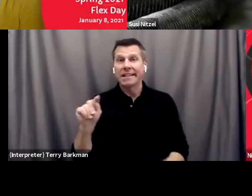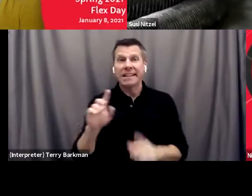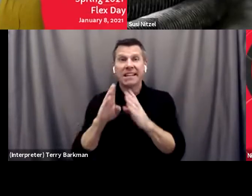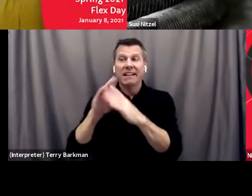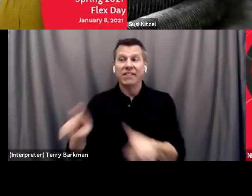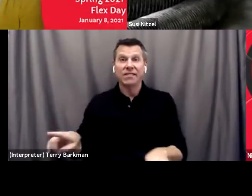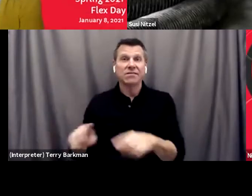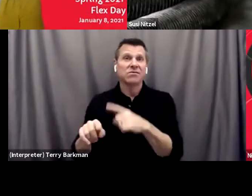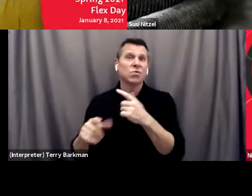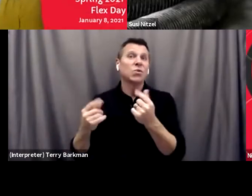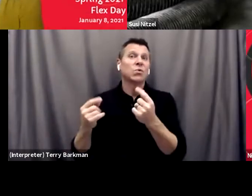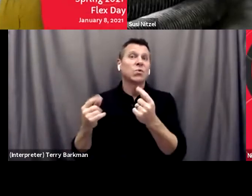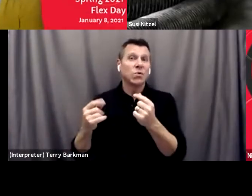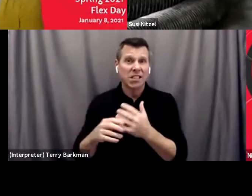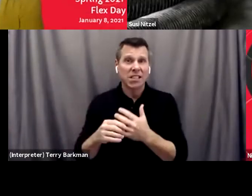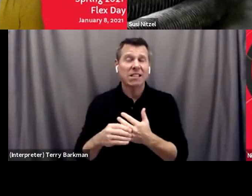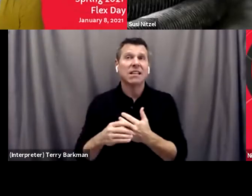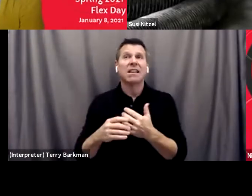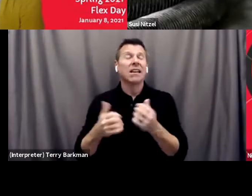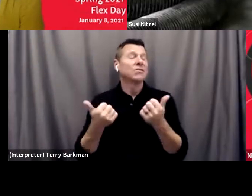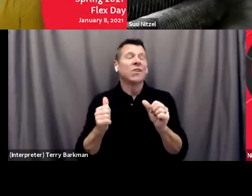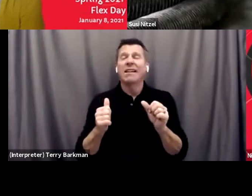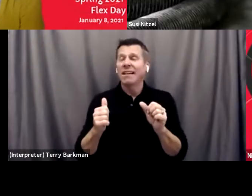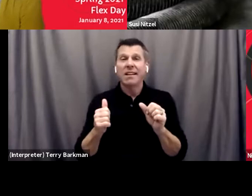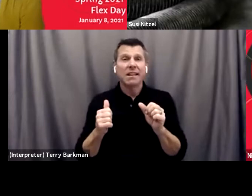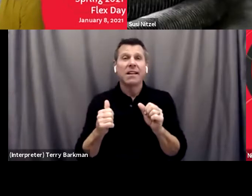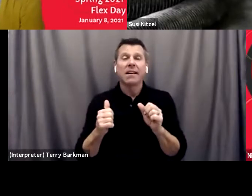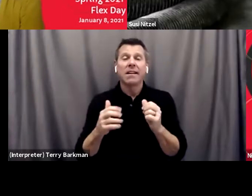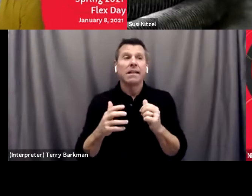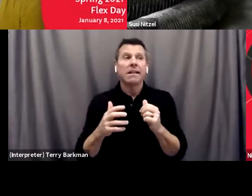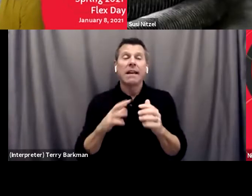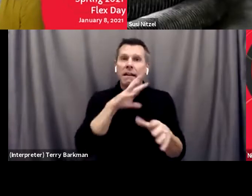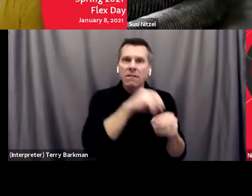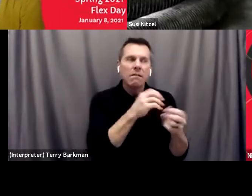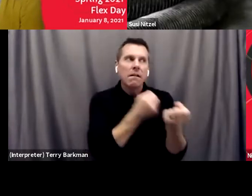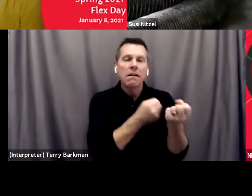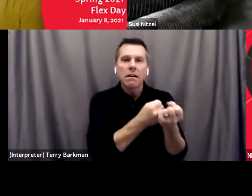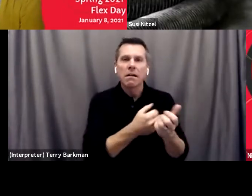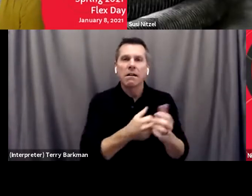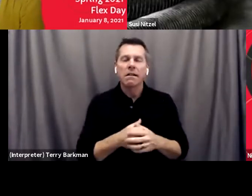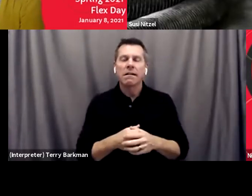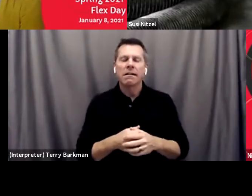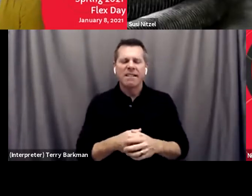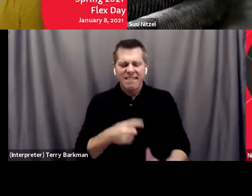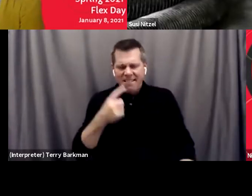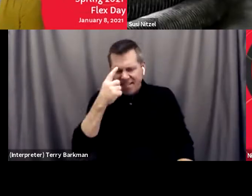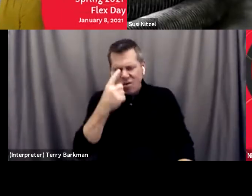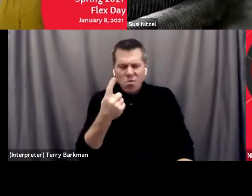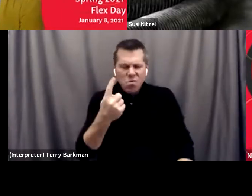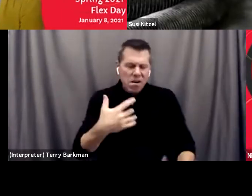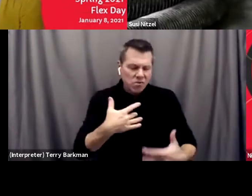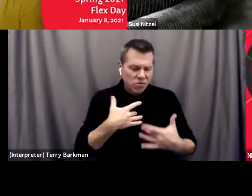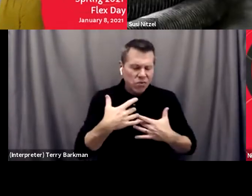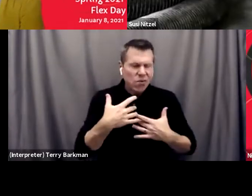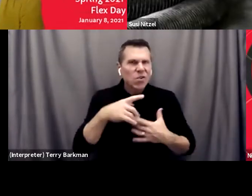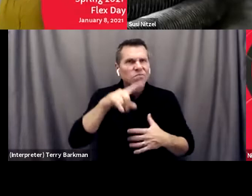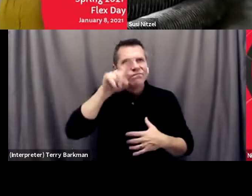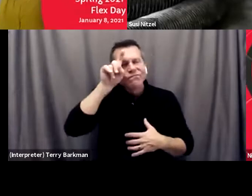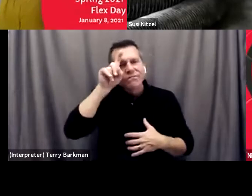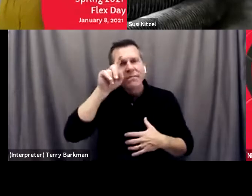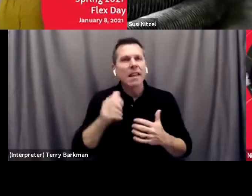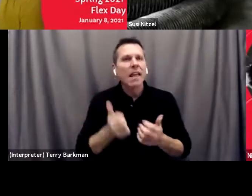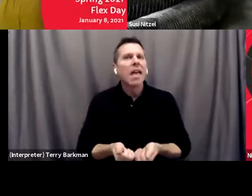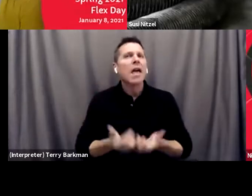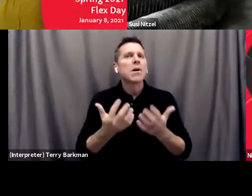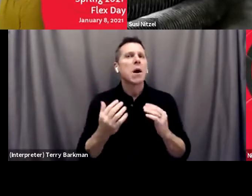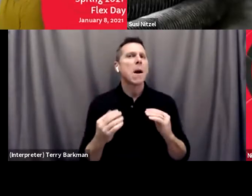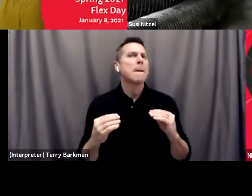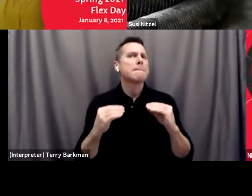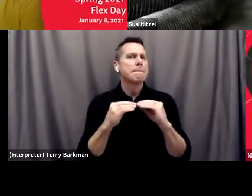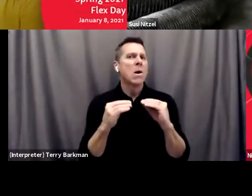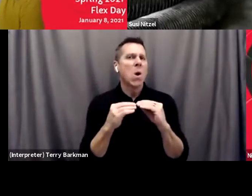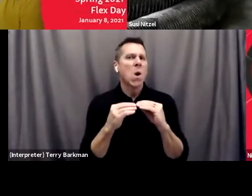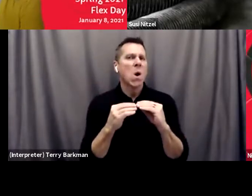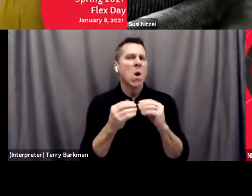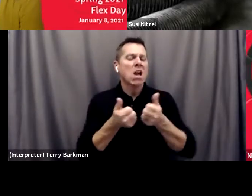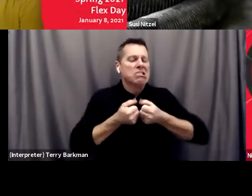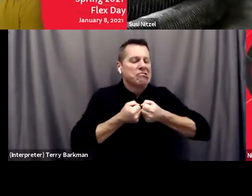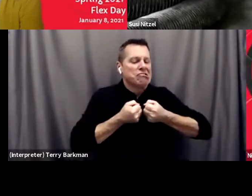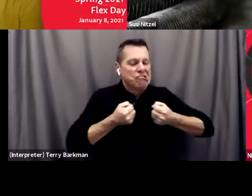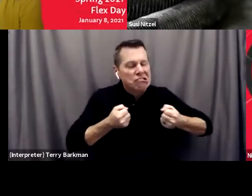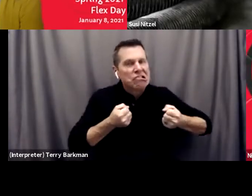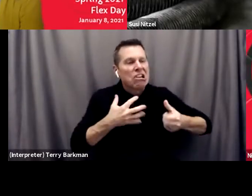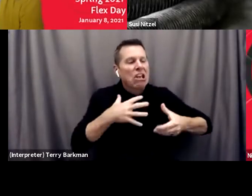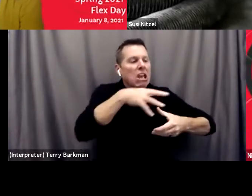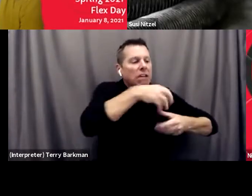nature of our courses already, I guess, a question or concern would be is how much more to get involved? I say that, because Applied